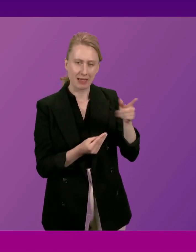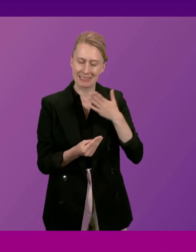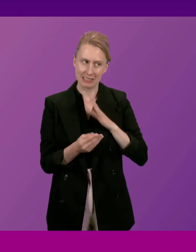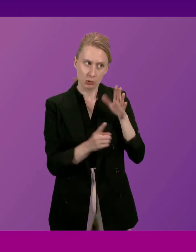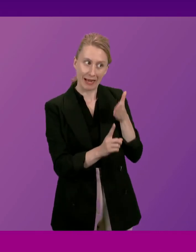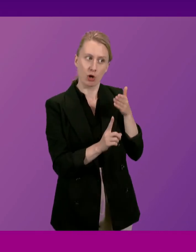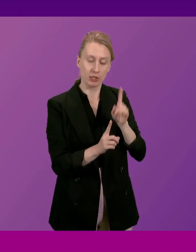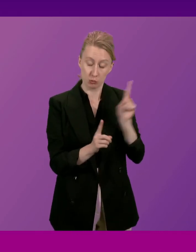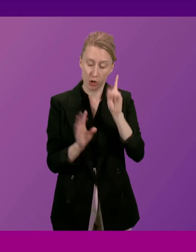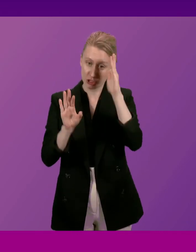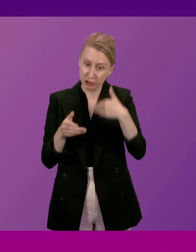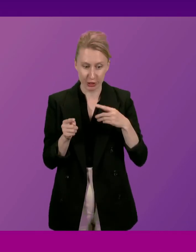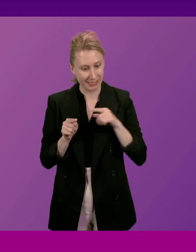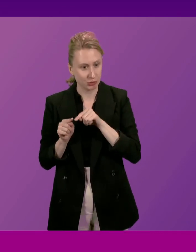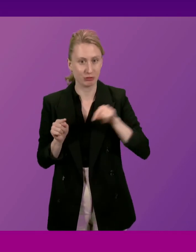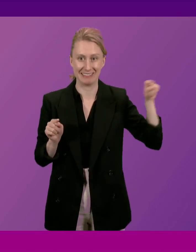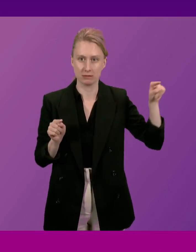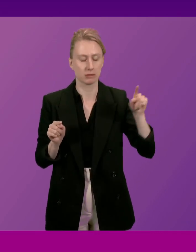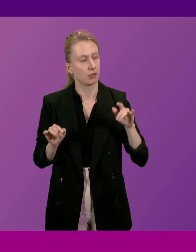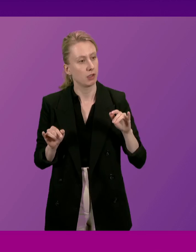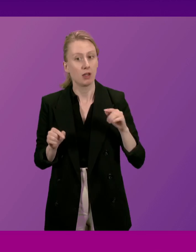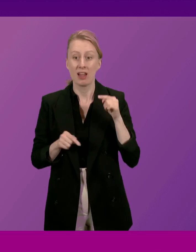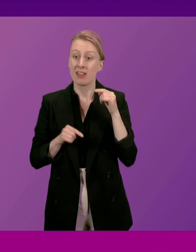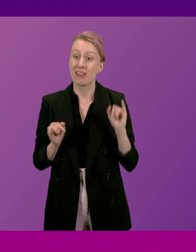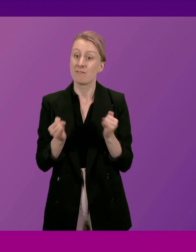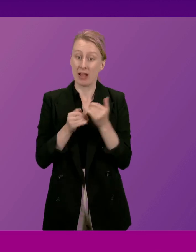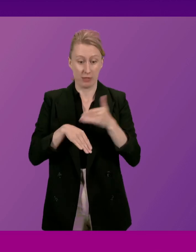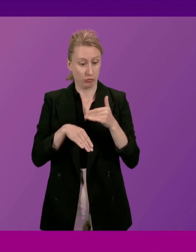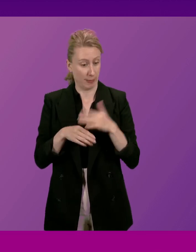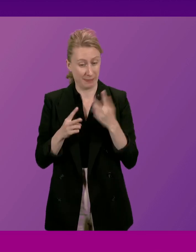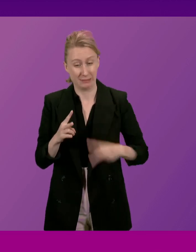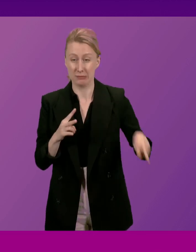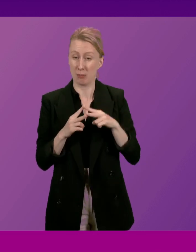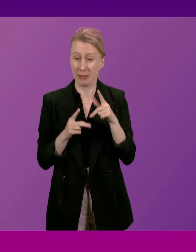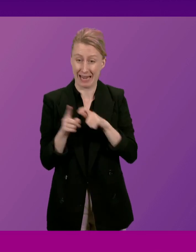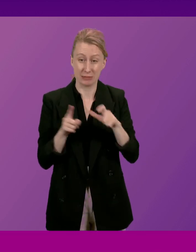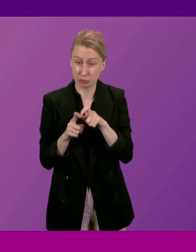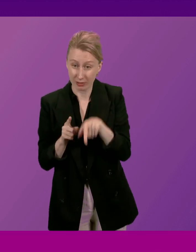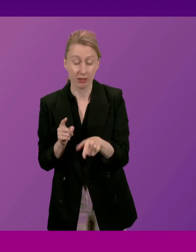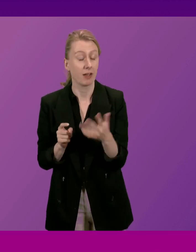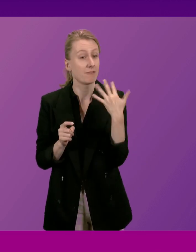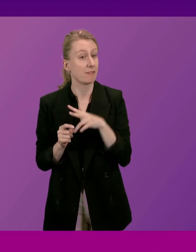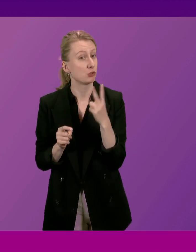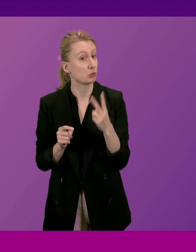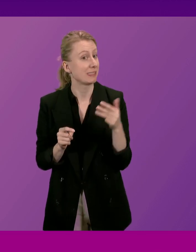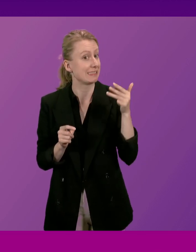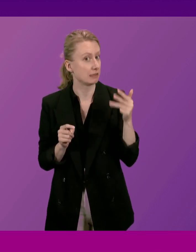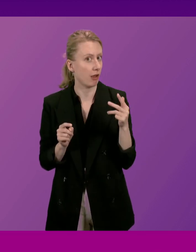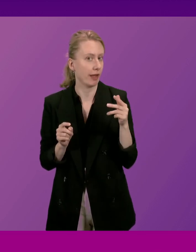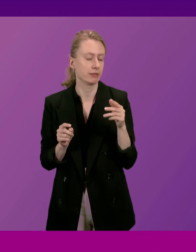Scotland. The number of violent crimes among young people in Edinburgh has doubled in one year alone. Last year, 529 alleged offences were reported to the Scottish Children’s